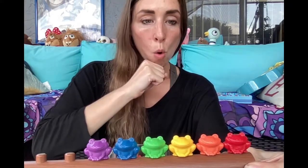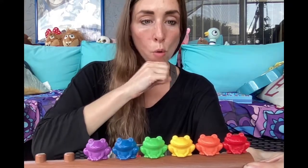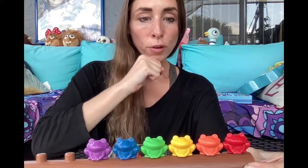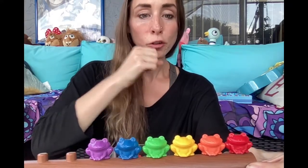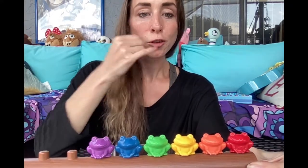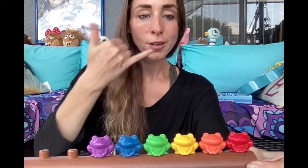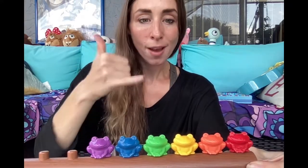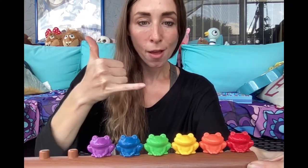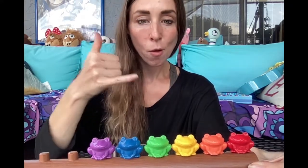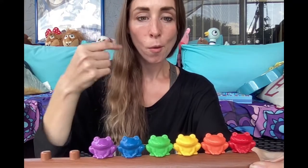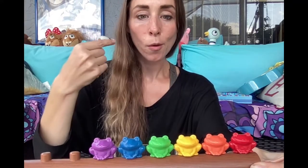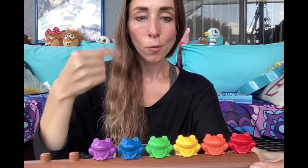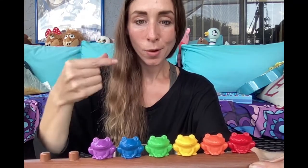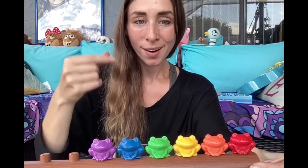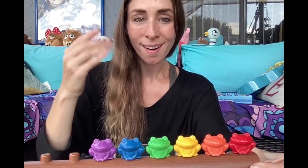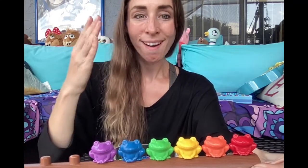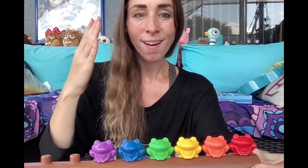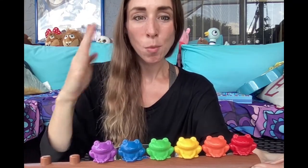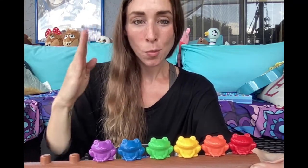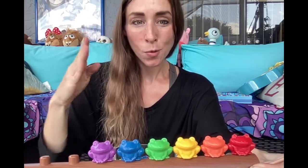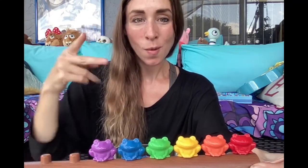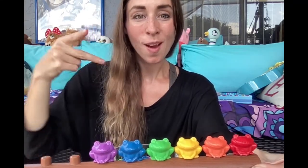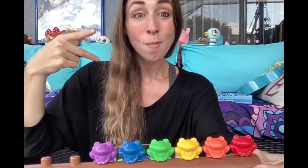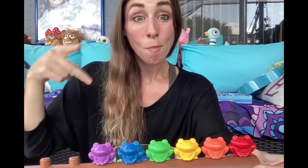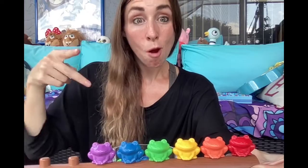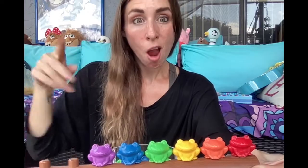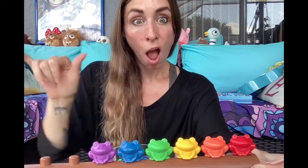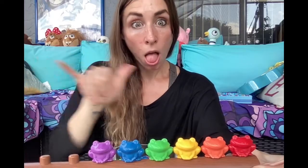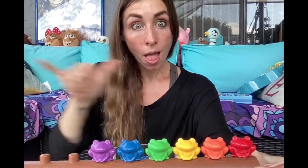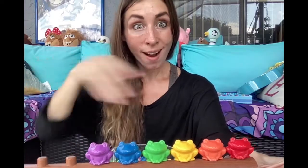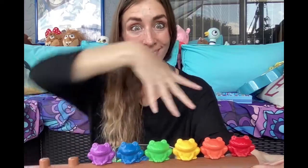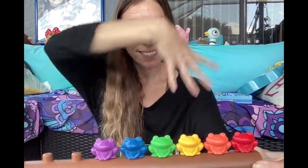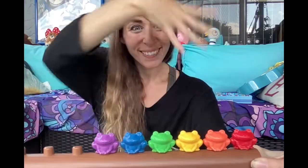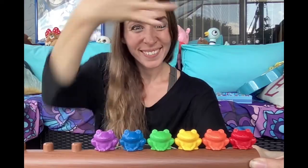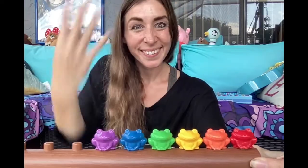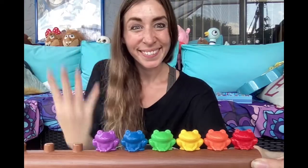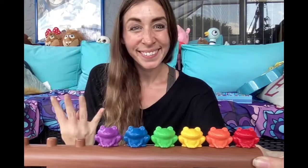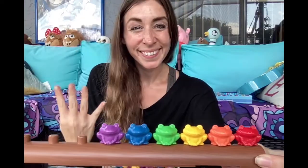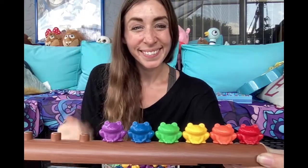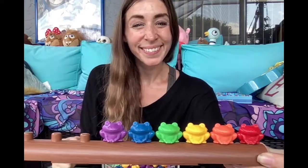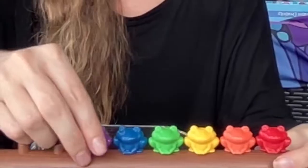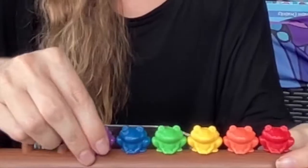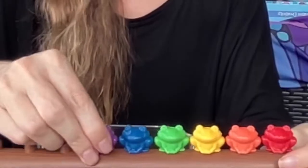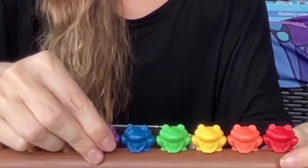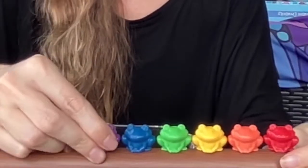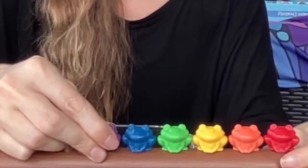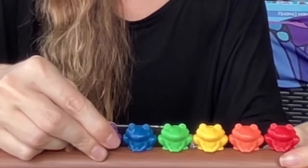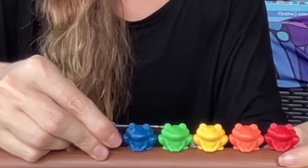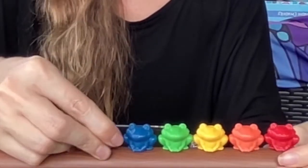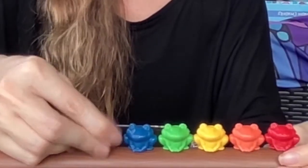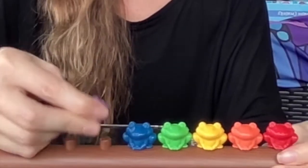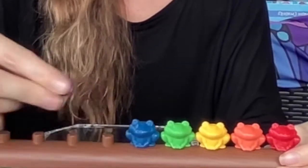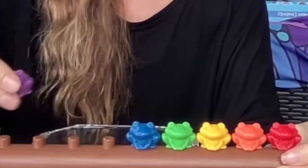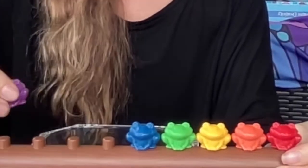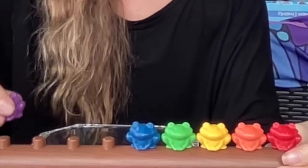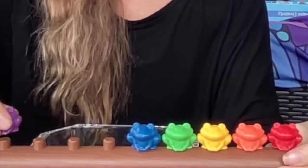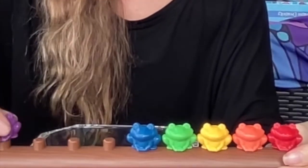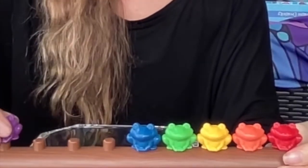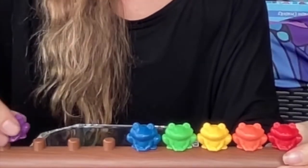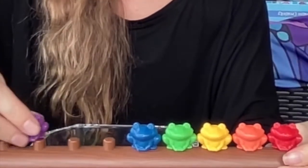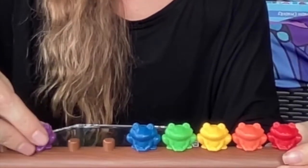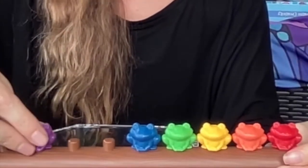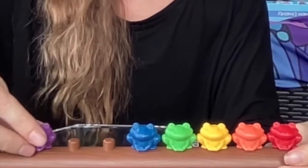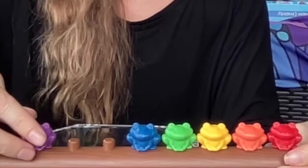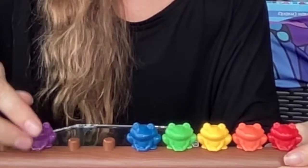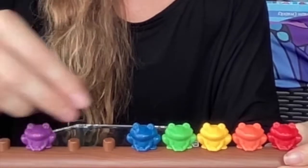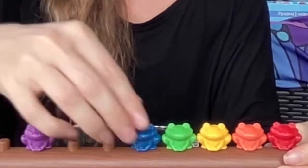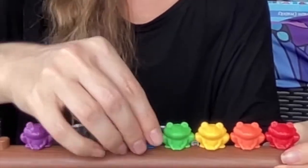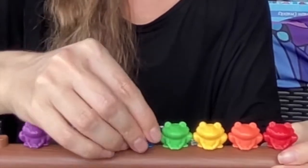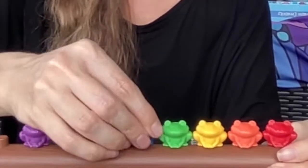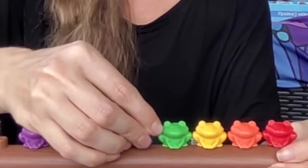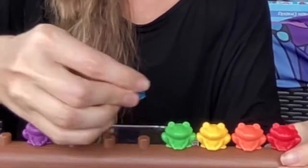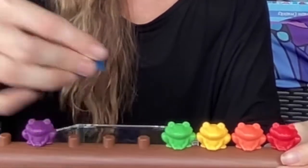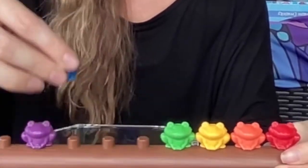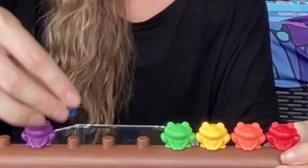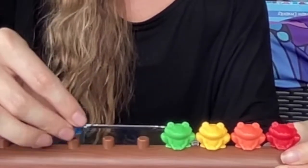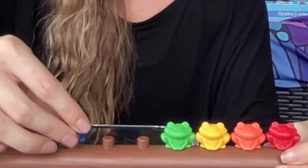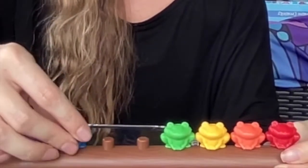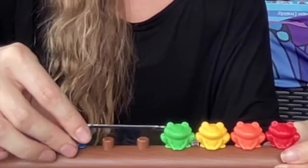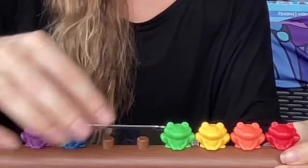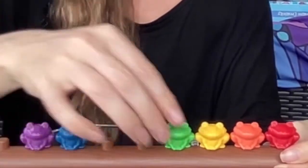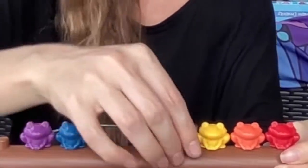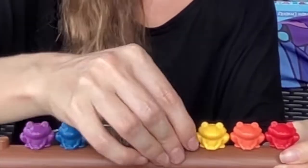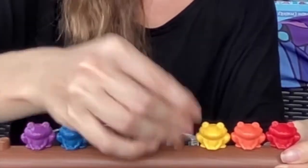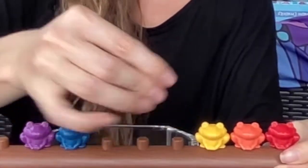Red orange yellow green blue purple, like a rainbow!